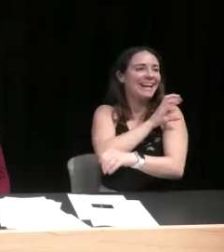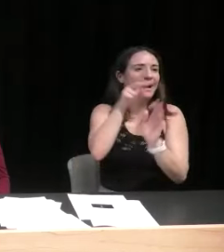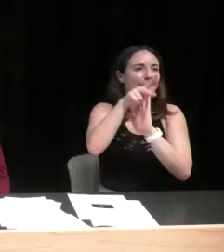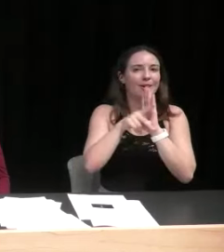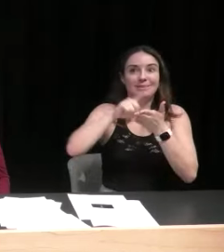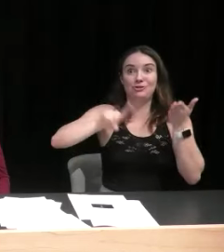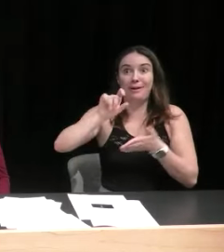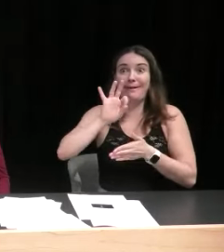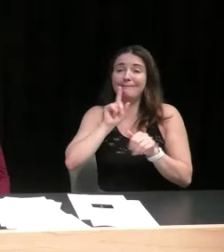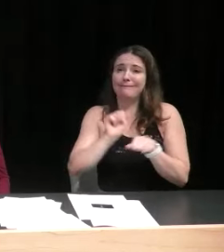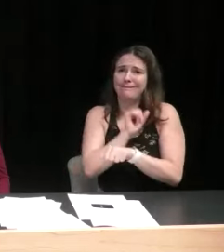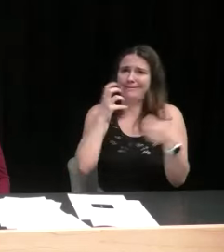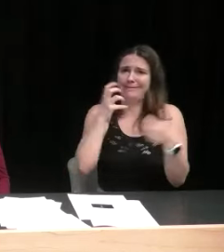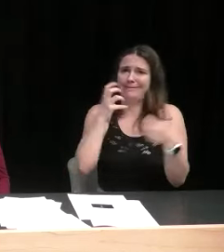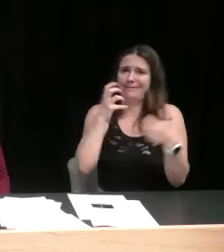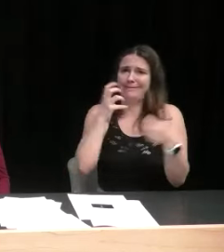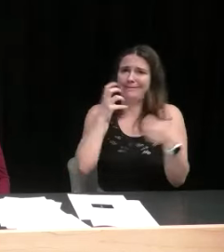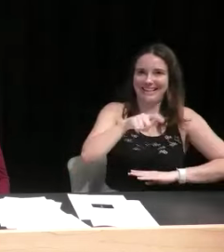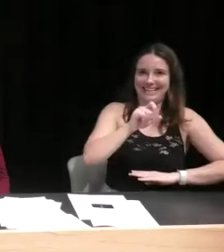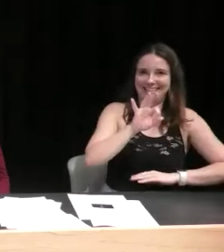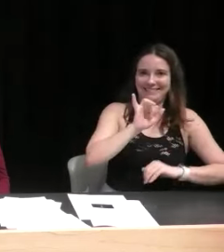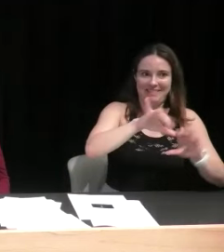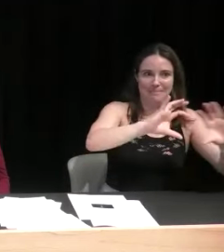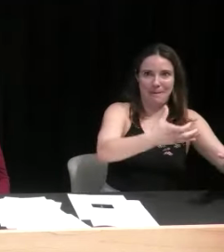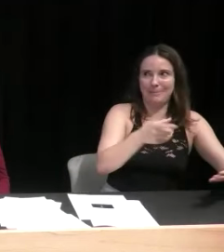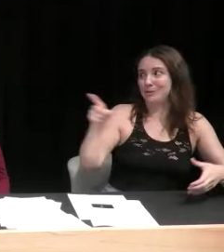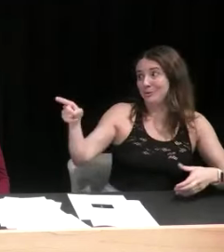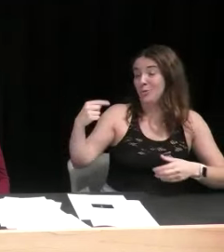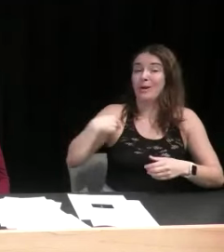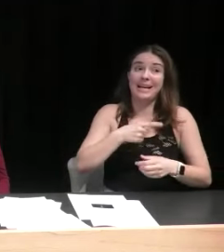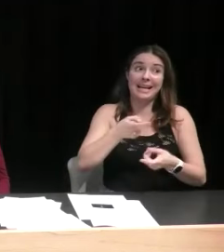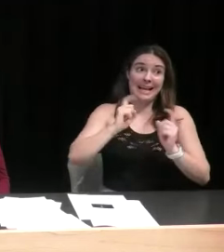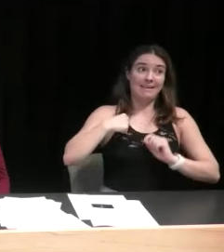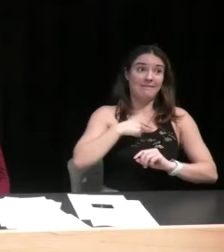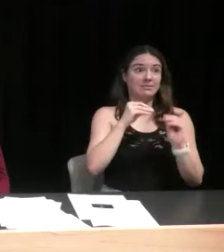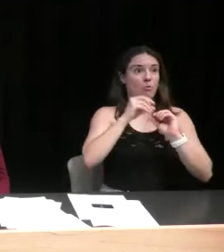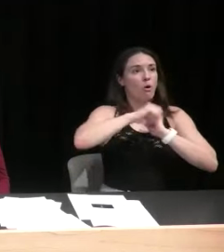Donna mentioned clinical policies check to see if the clinical policies actually meet the needs